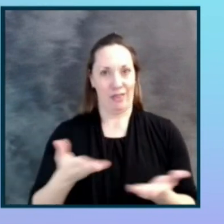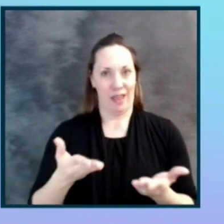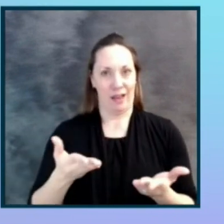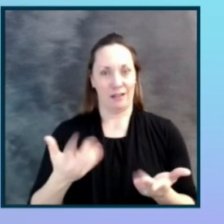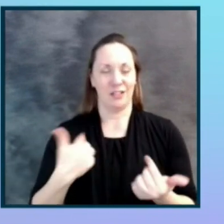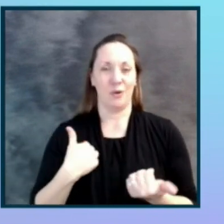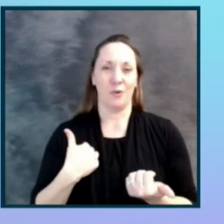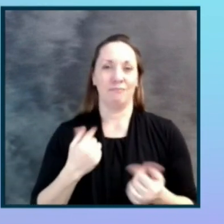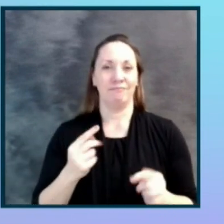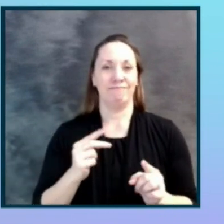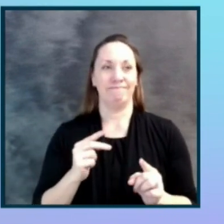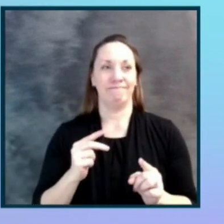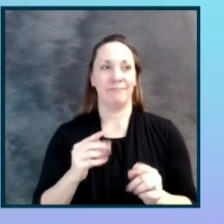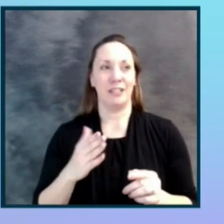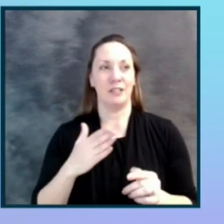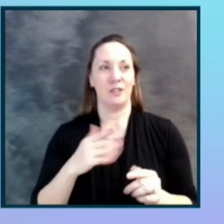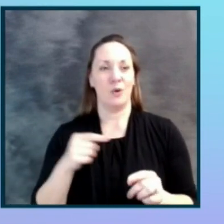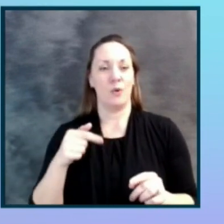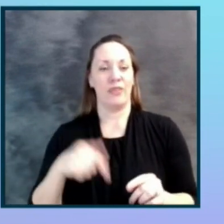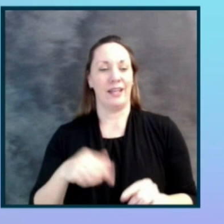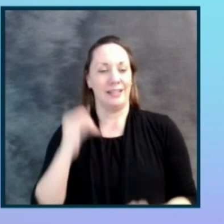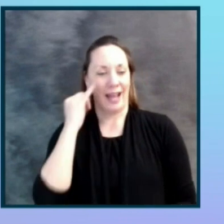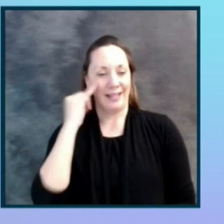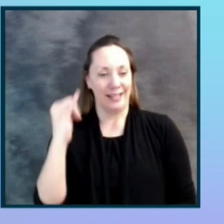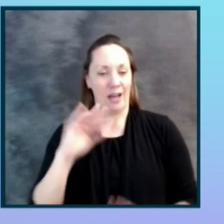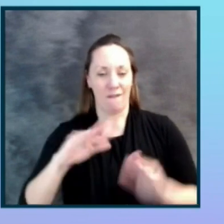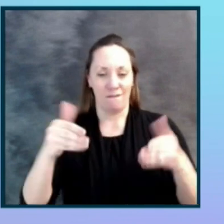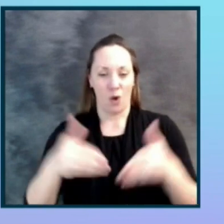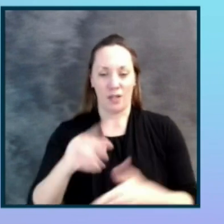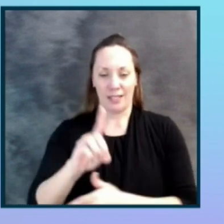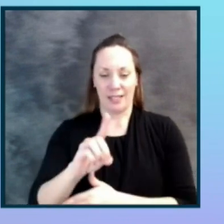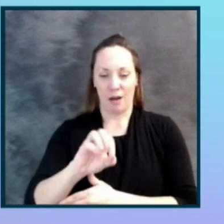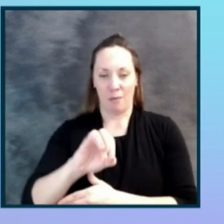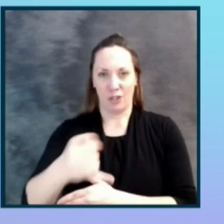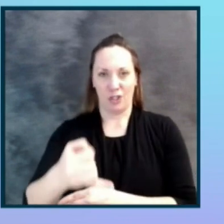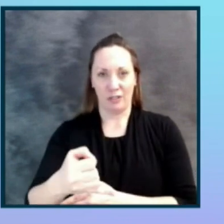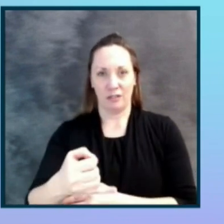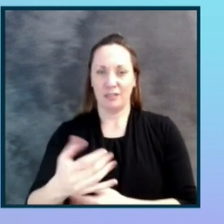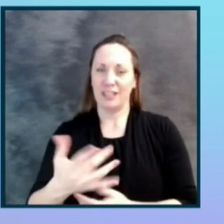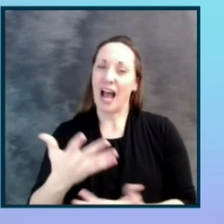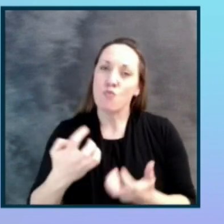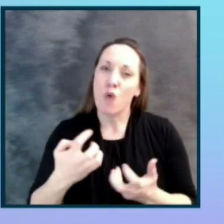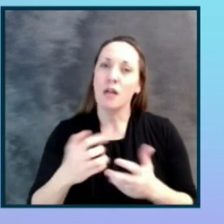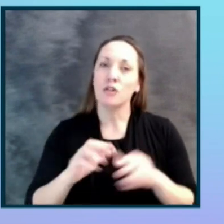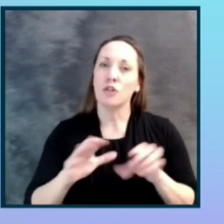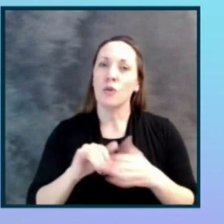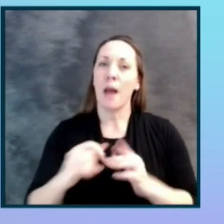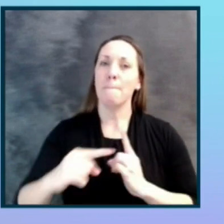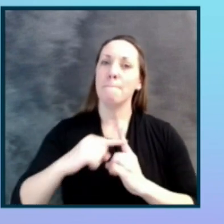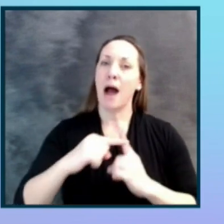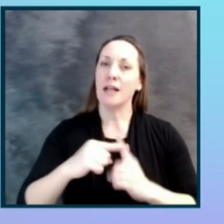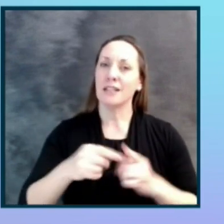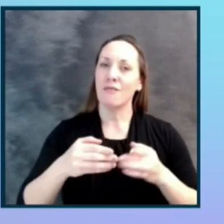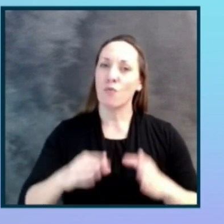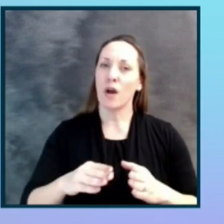this idea of focusing on the Department of Justice, I'd like to view it in a positive way. And I'd like all of you to view it in a positive way,